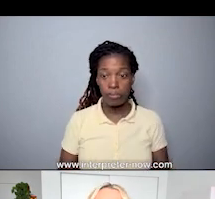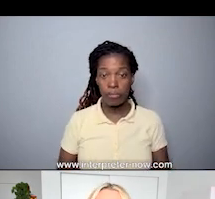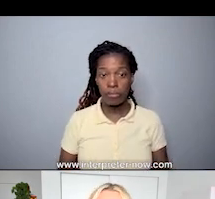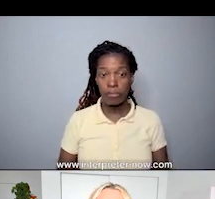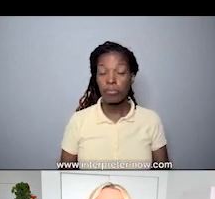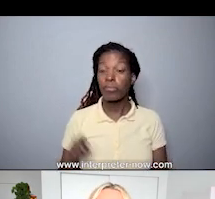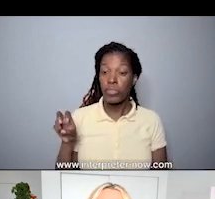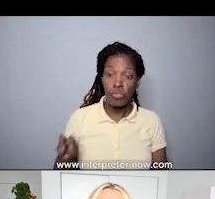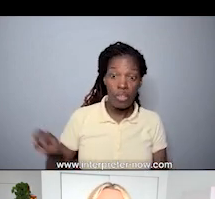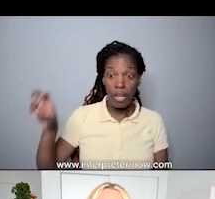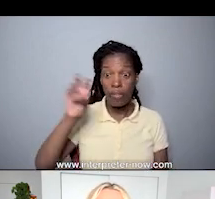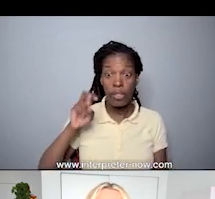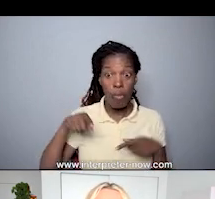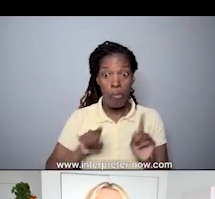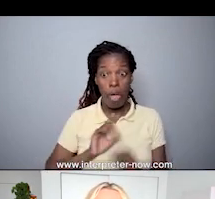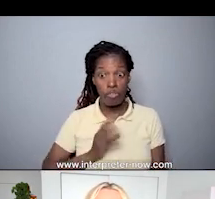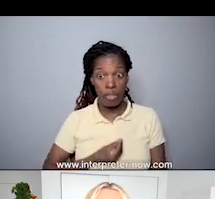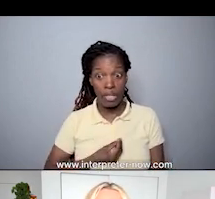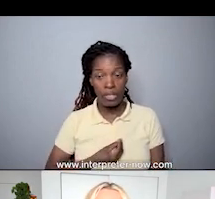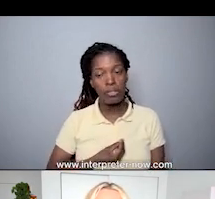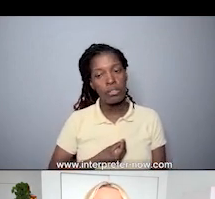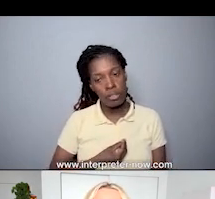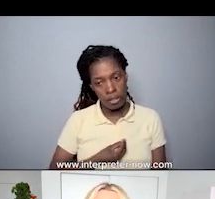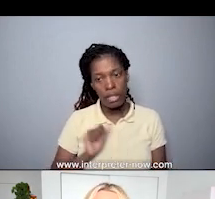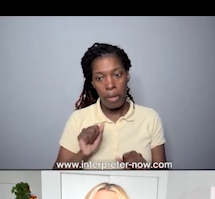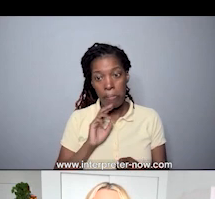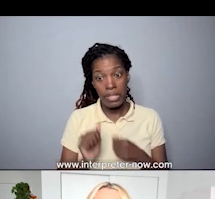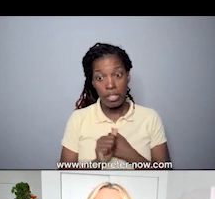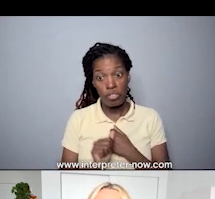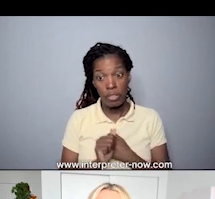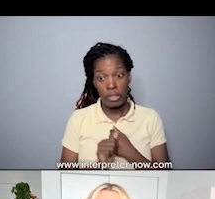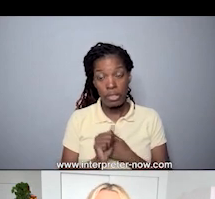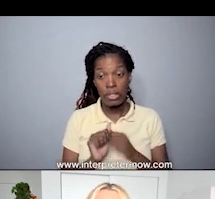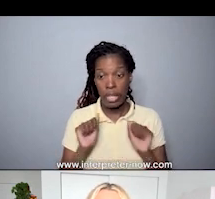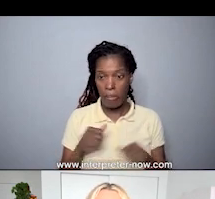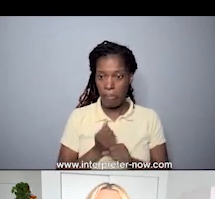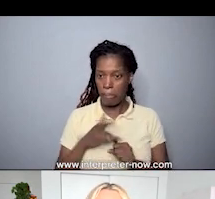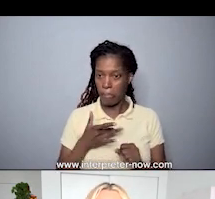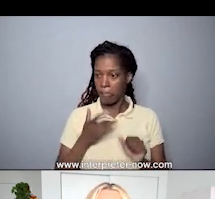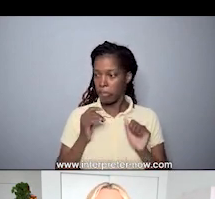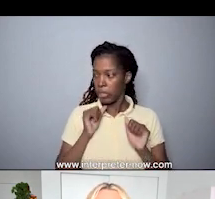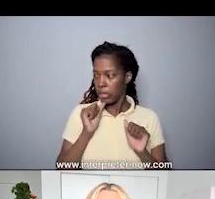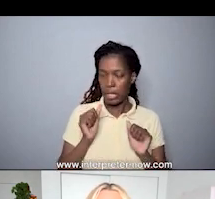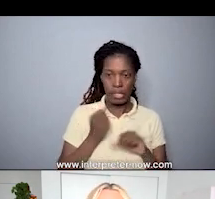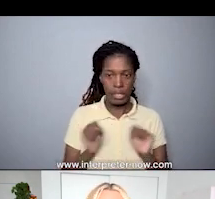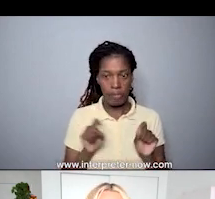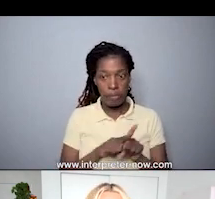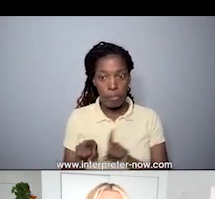Traveling while trans can be dangerous, can make somebody feel unsafe as well, because